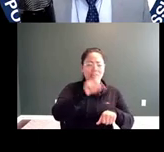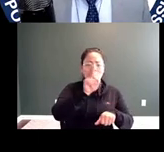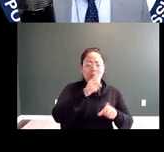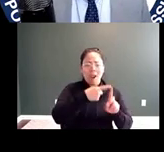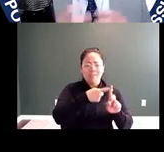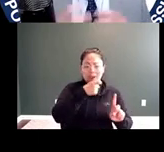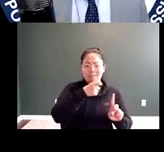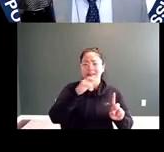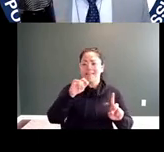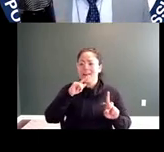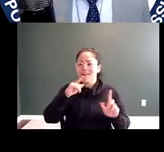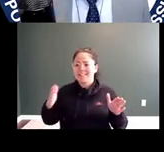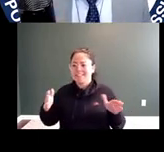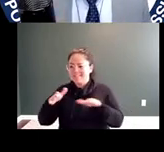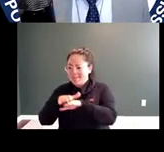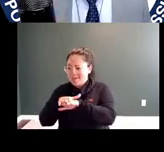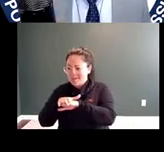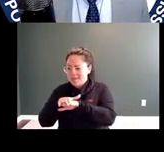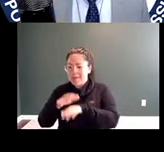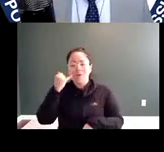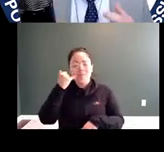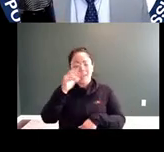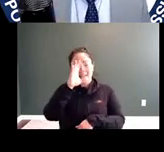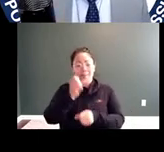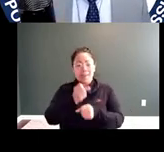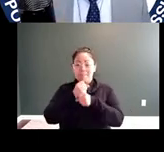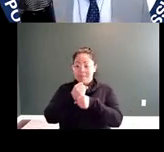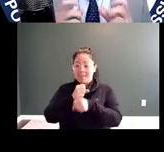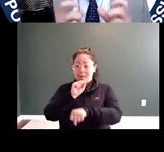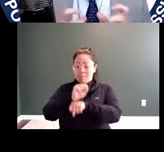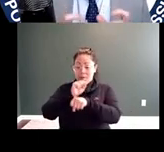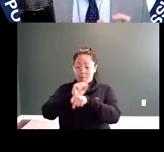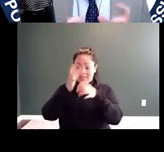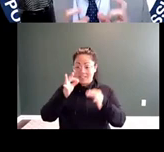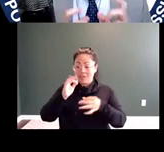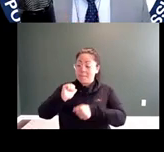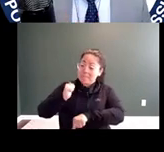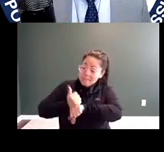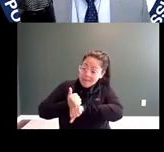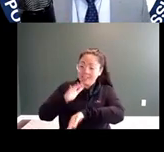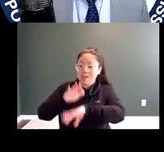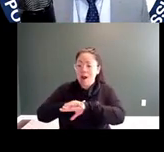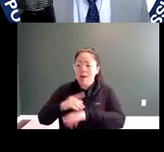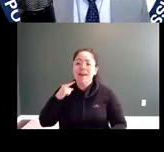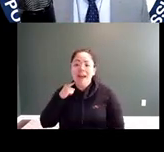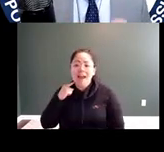And so if a company is making employment decisions based on accent, they really need to be careful